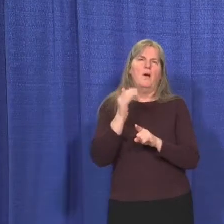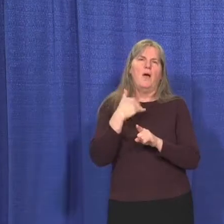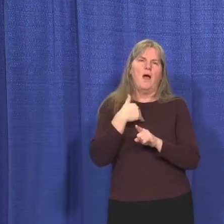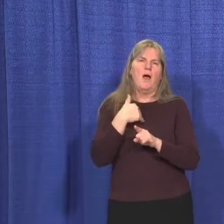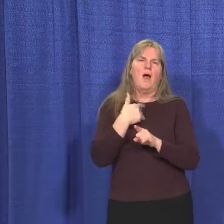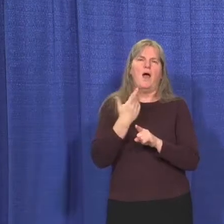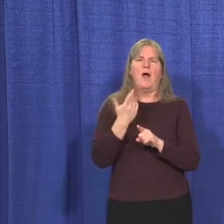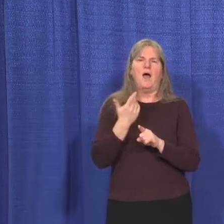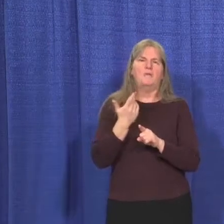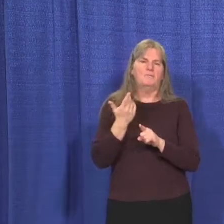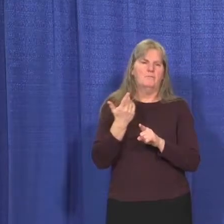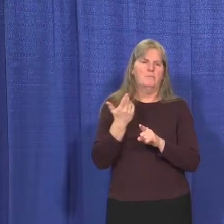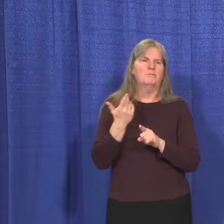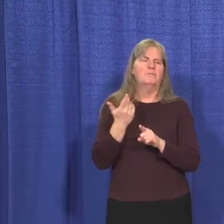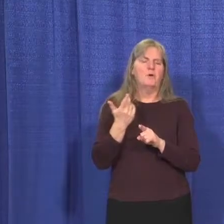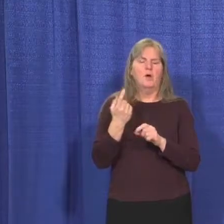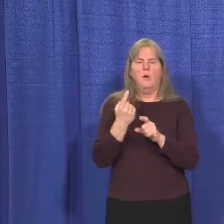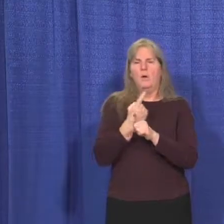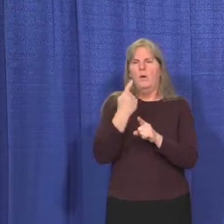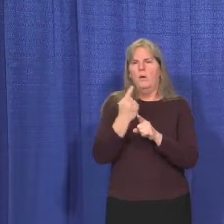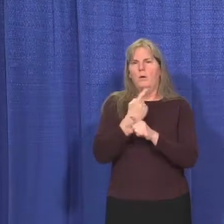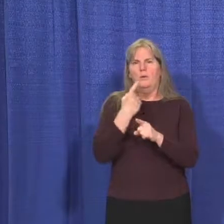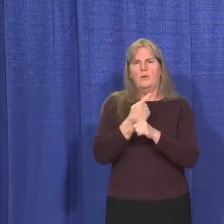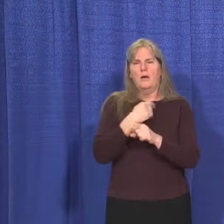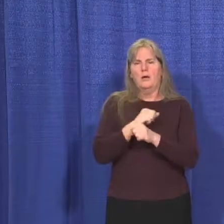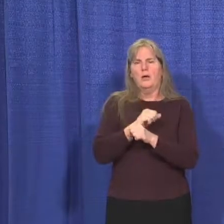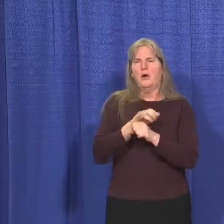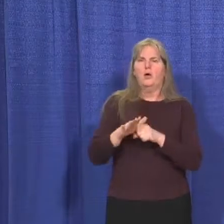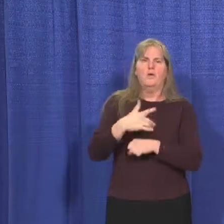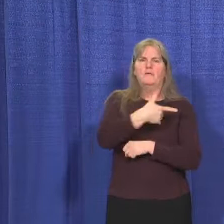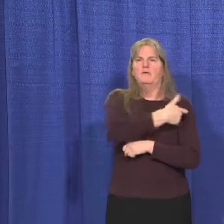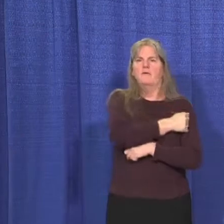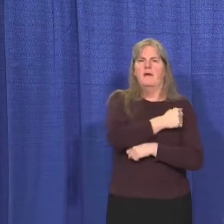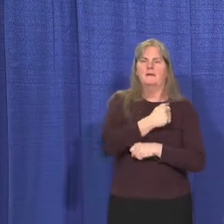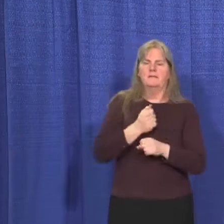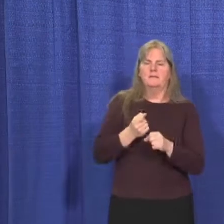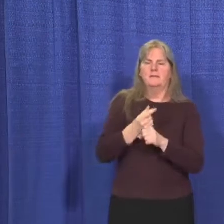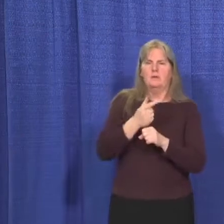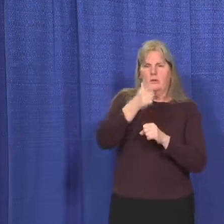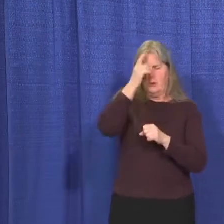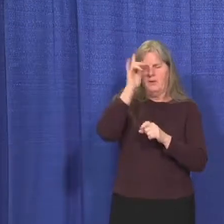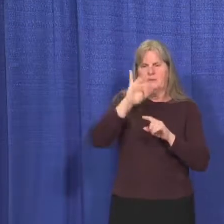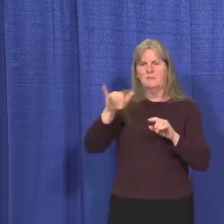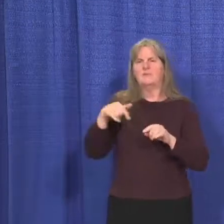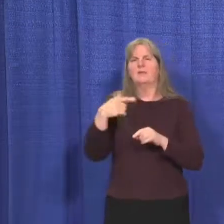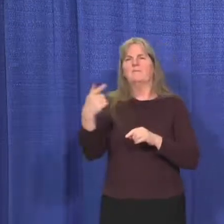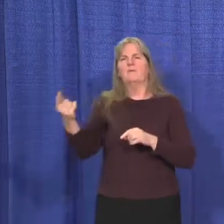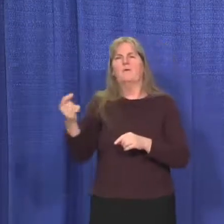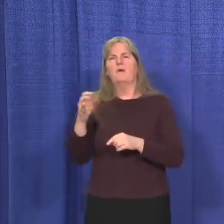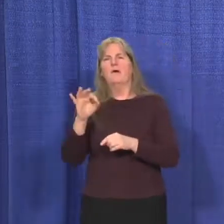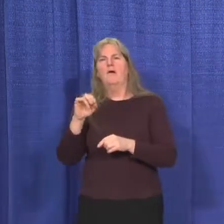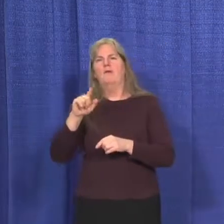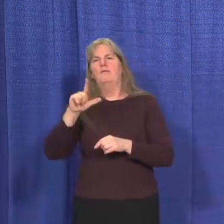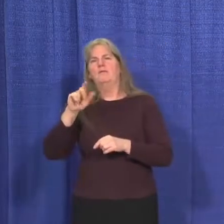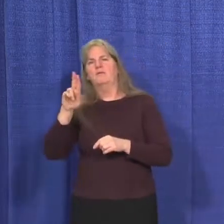will be added to the armamentarium of regular vaccines both for children in for adults.